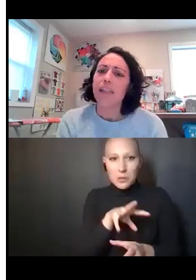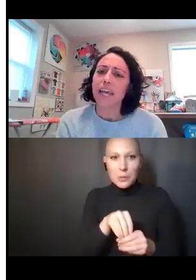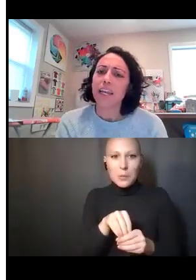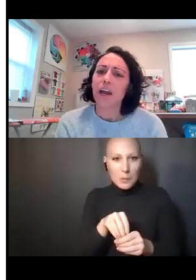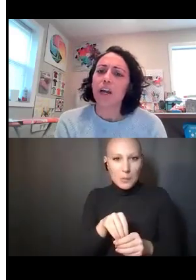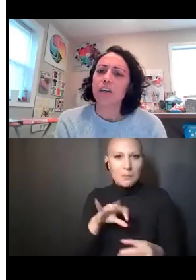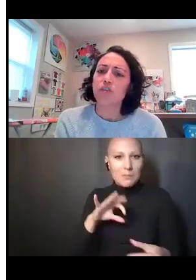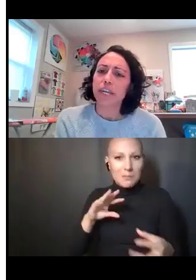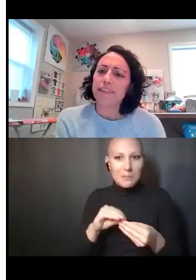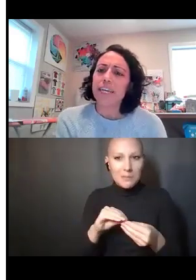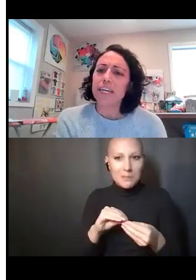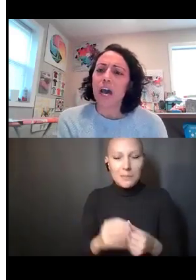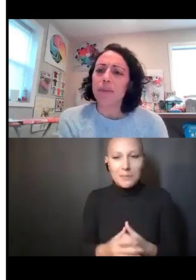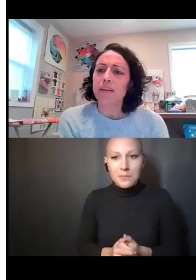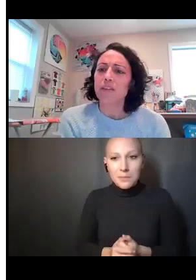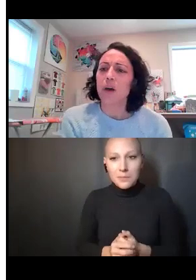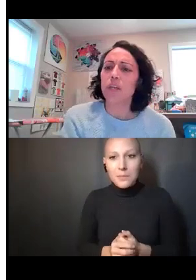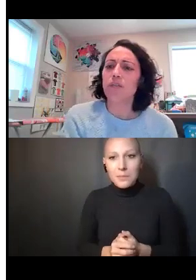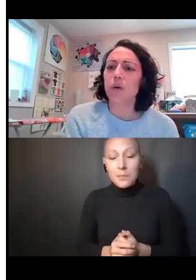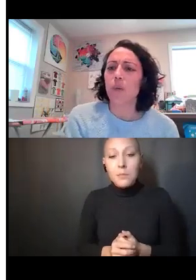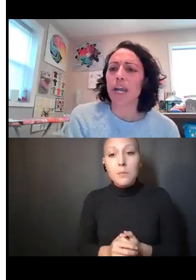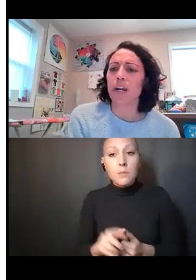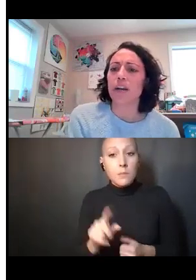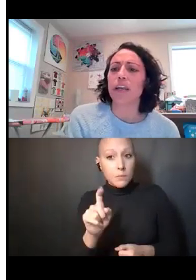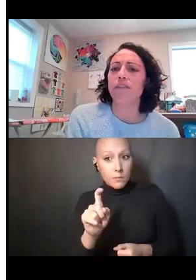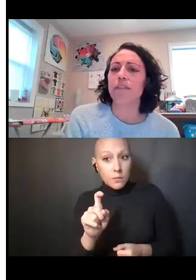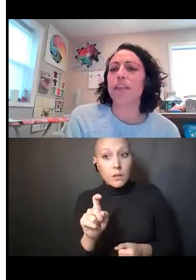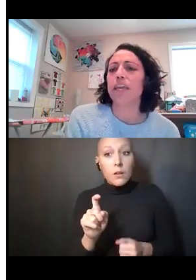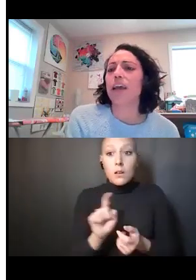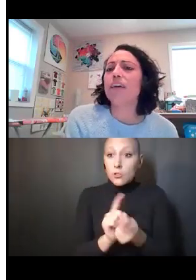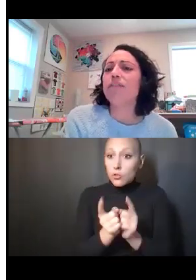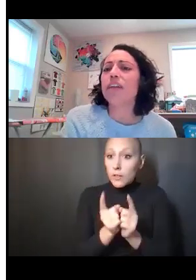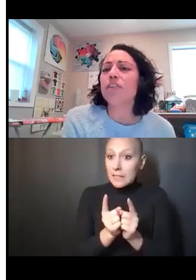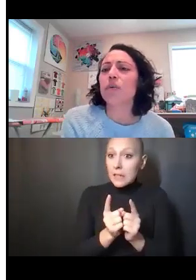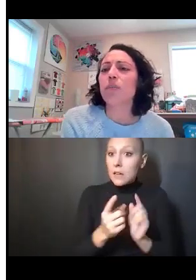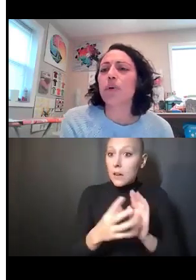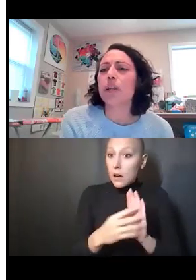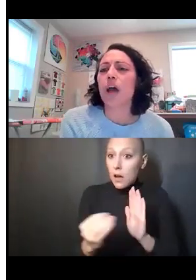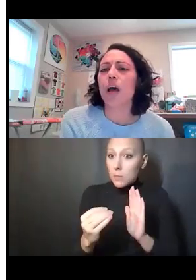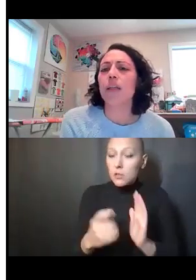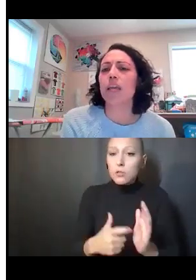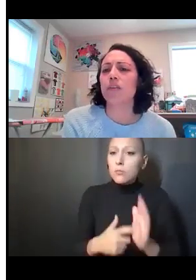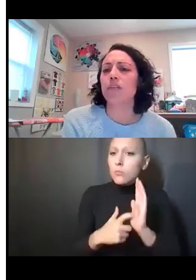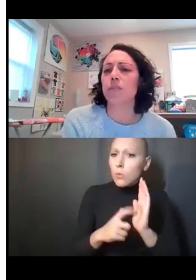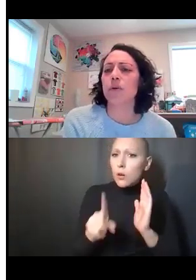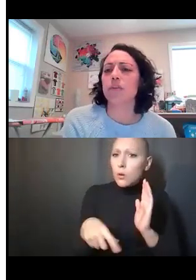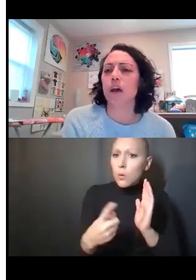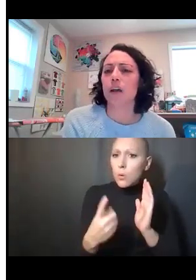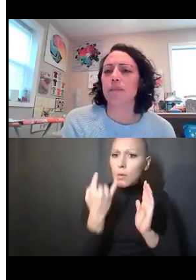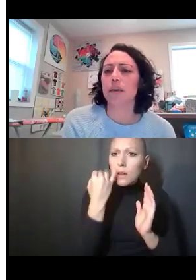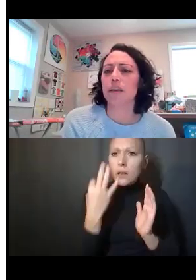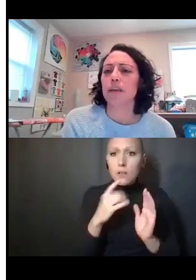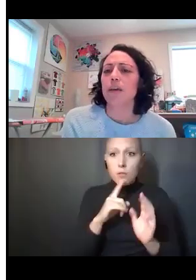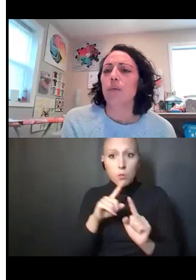And then our translated copies only required if it is reported on the other support document.